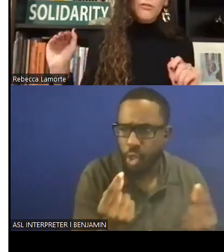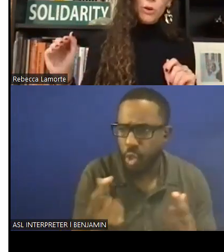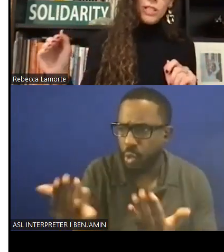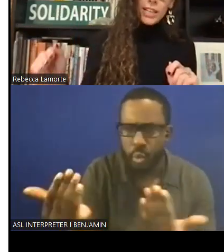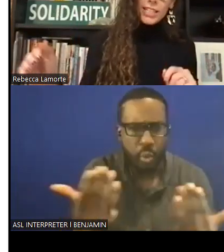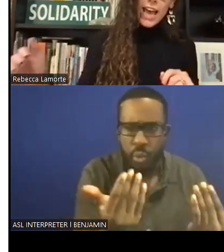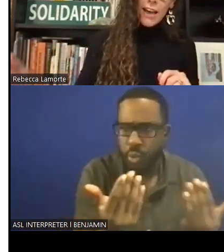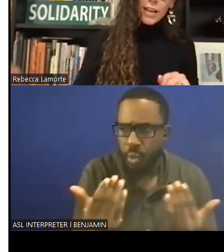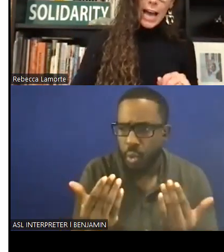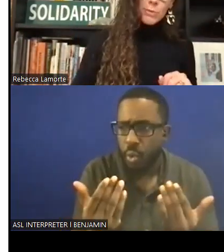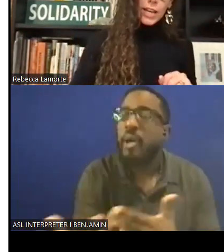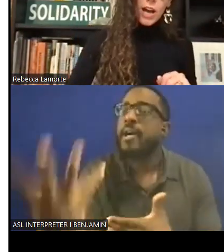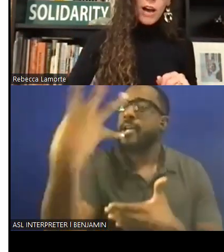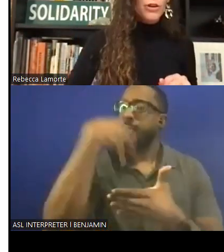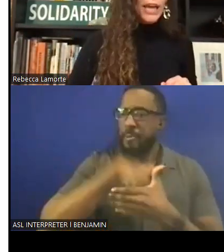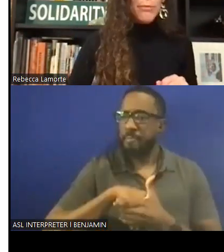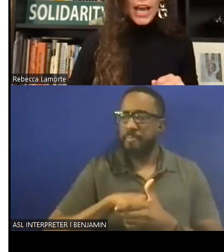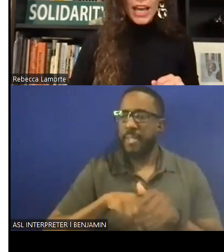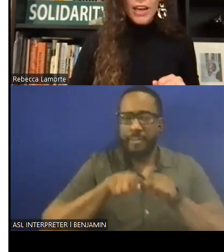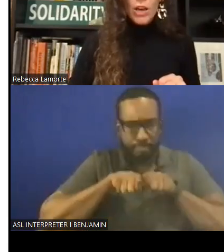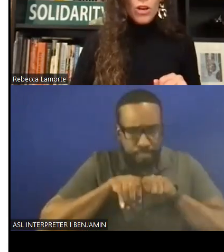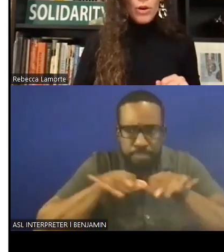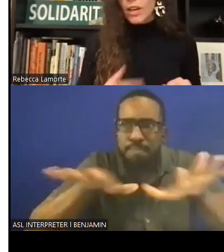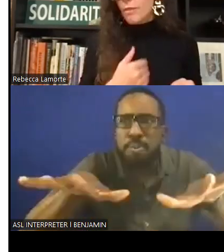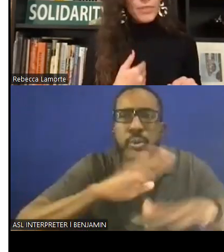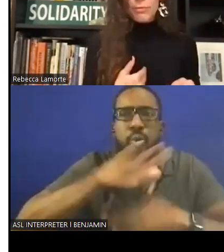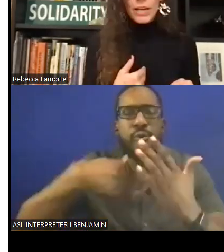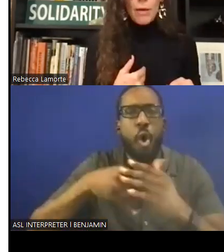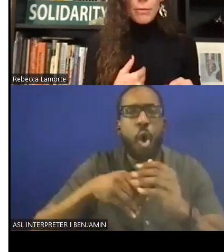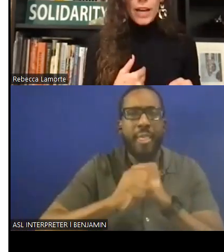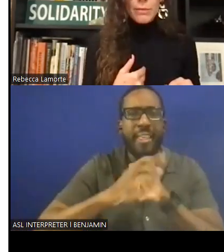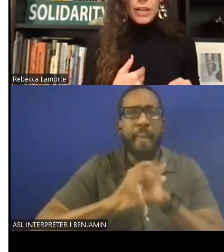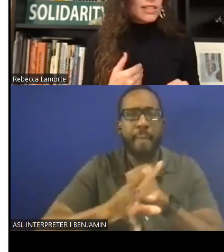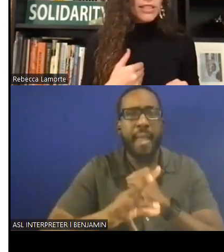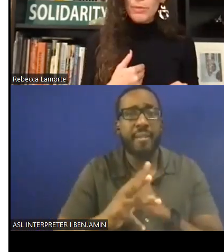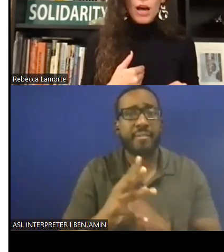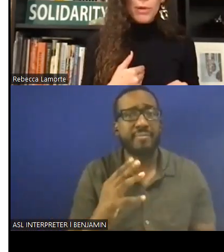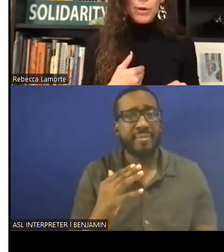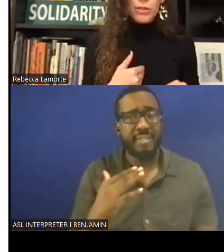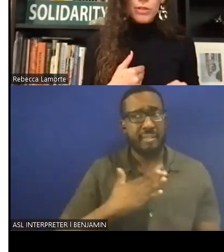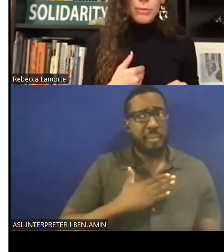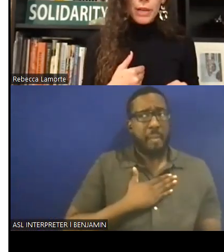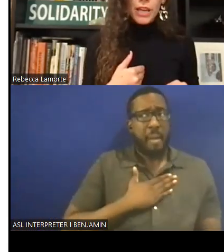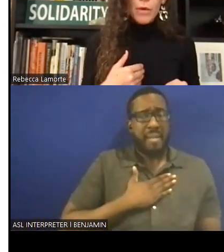and folded it into every aspect of her campaign. Knowing this may not be my experience, this may not be personal to me,